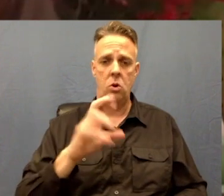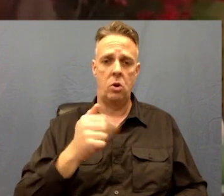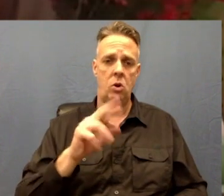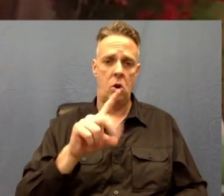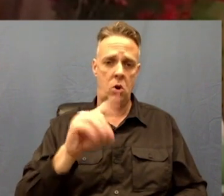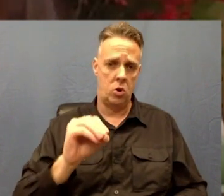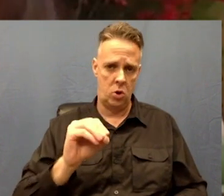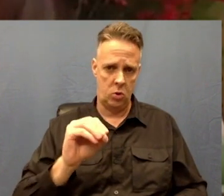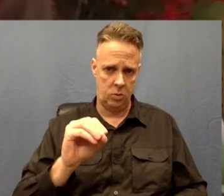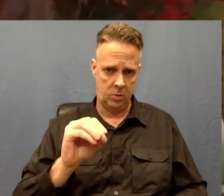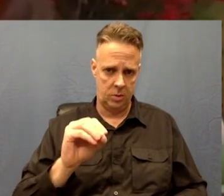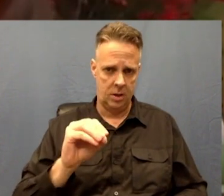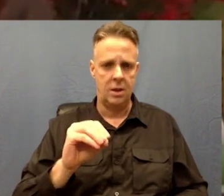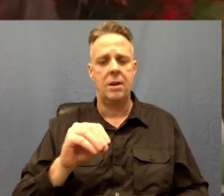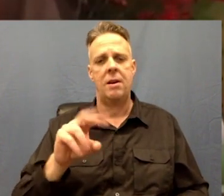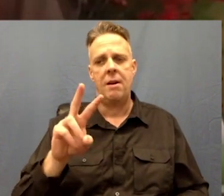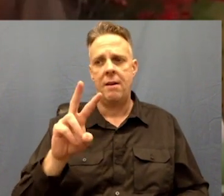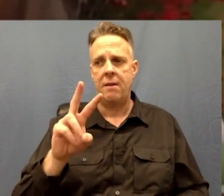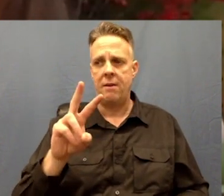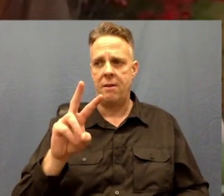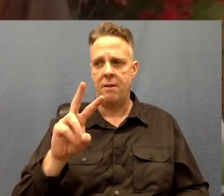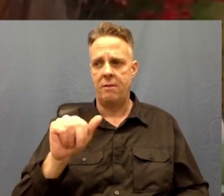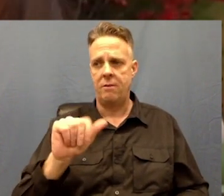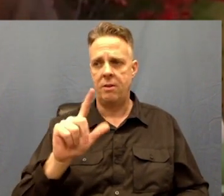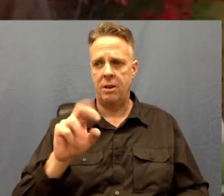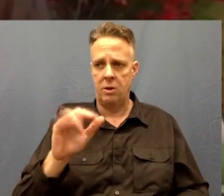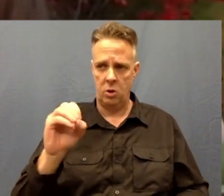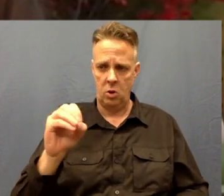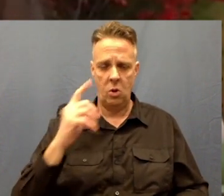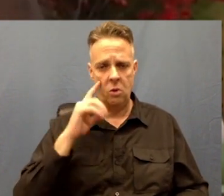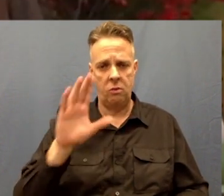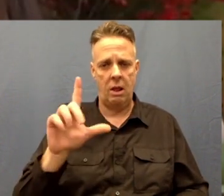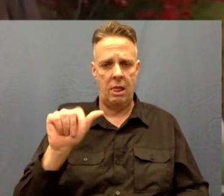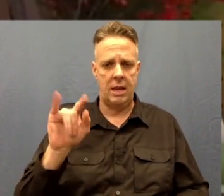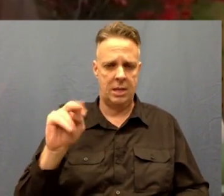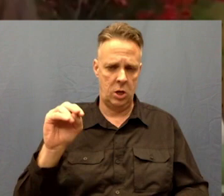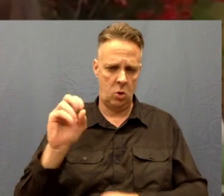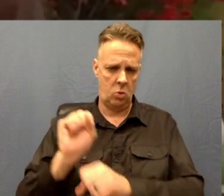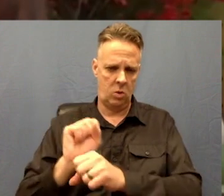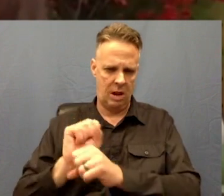OF CAUSA, RICARDO LUHAN AT LATINO NETWORK, THE NEW PORTLANDERS POLICY COMMISSION, THE IMMIGRANT AND REFUGEE